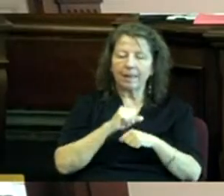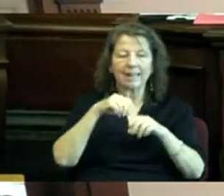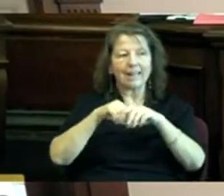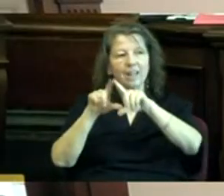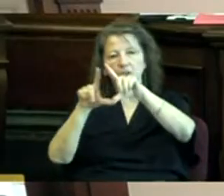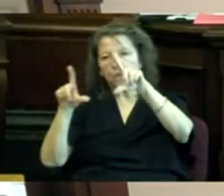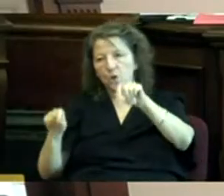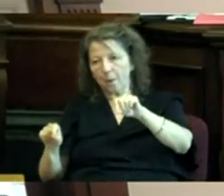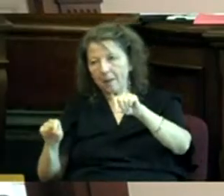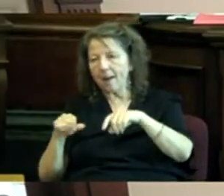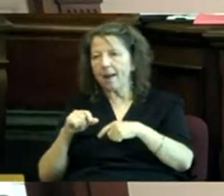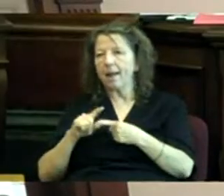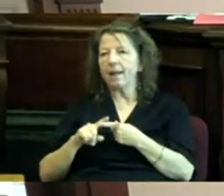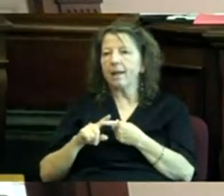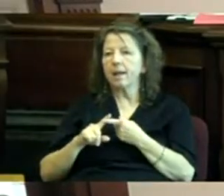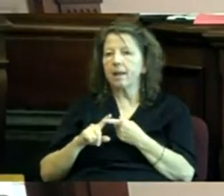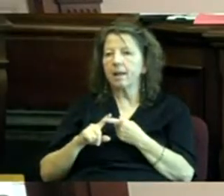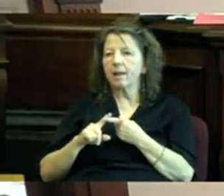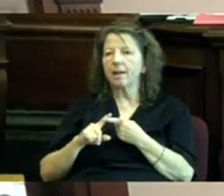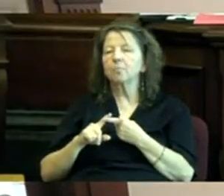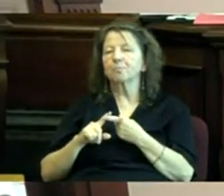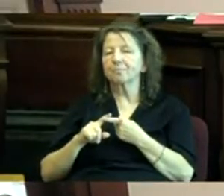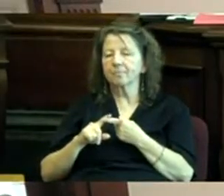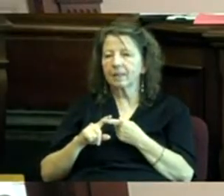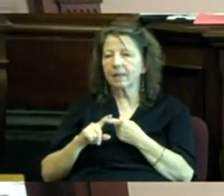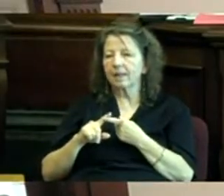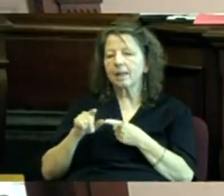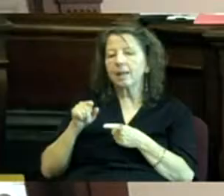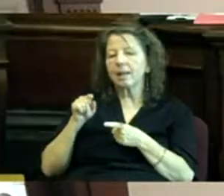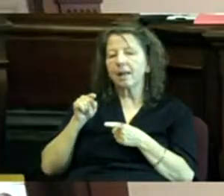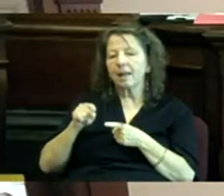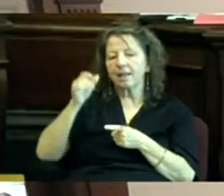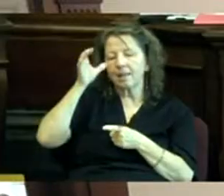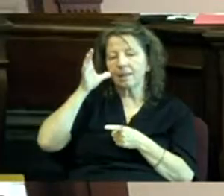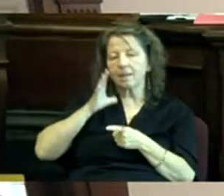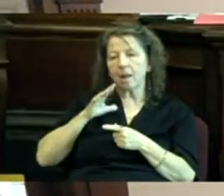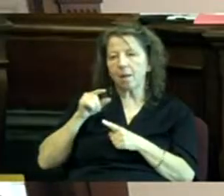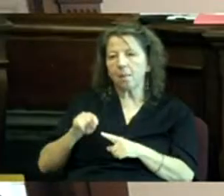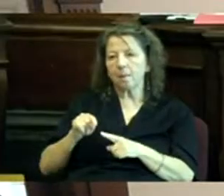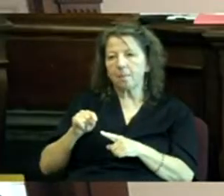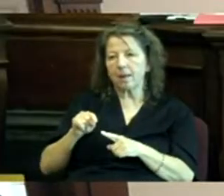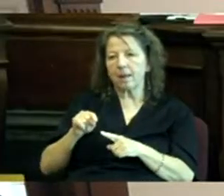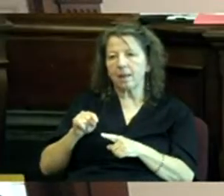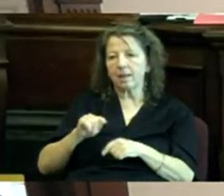urban forest that was pioneered